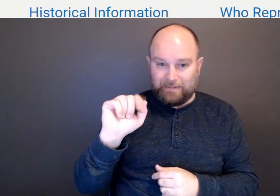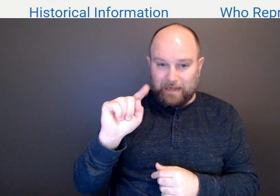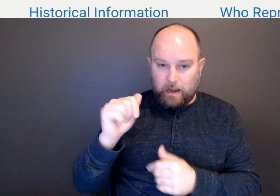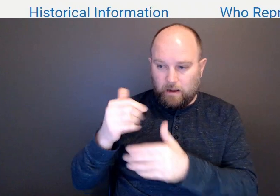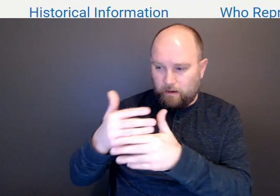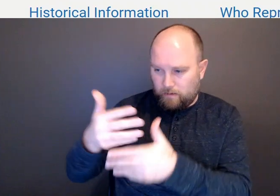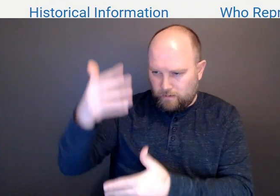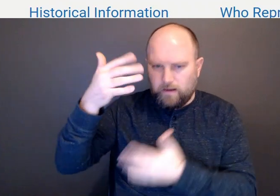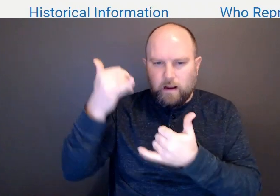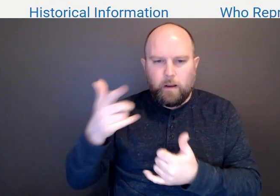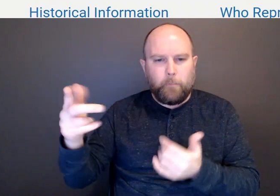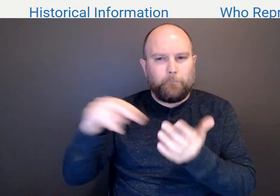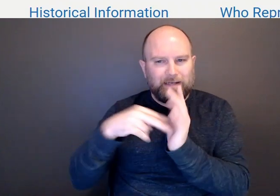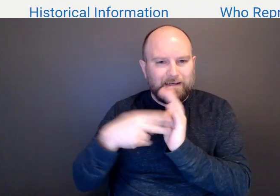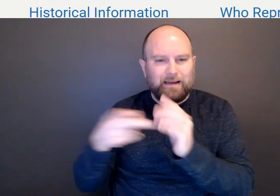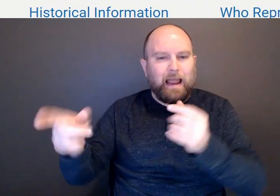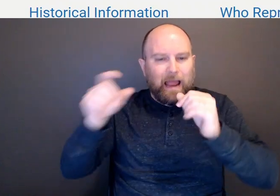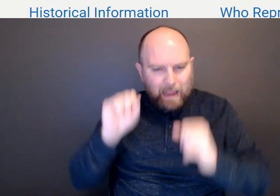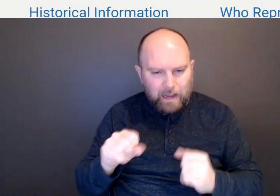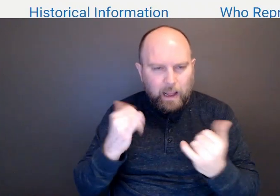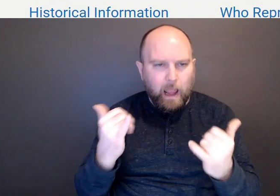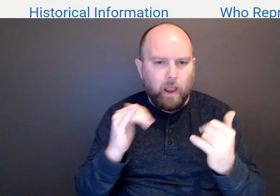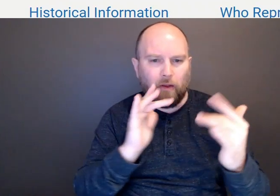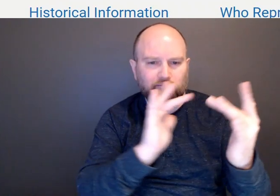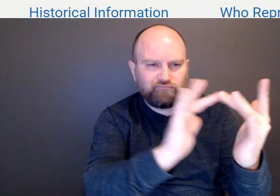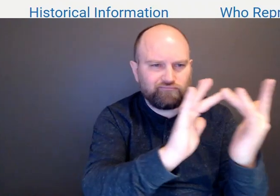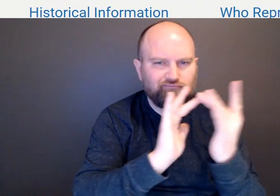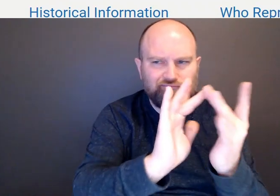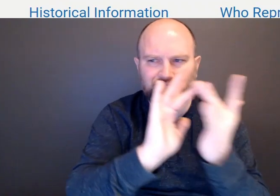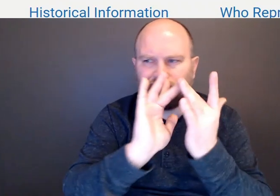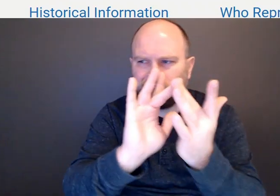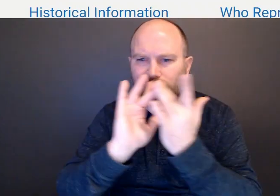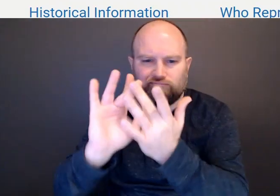Minnesota State Academies have top staff to be able to make assessments